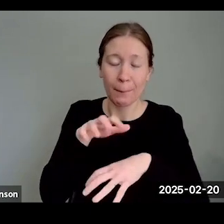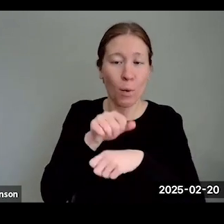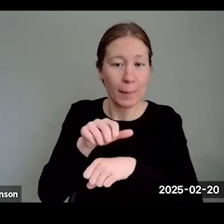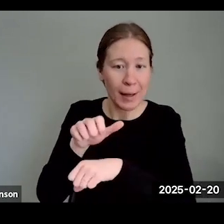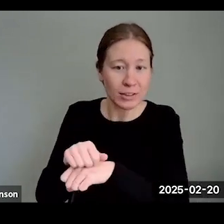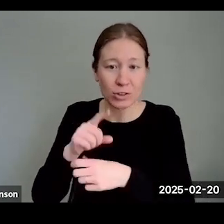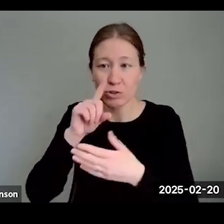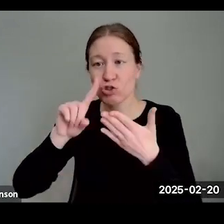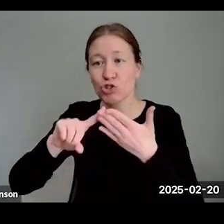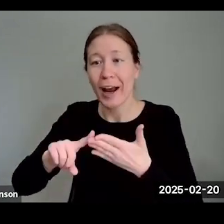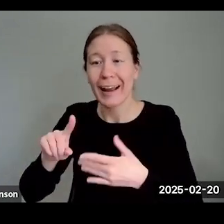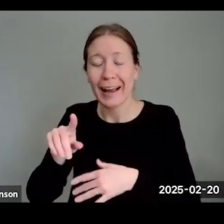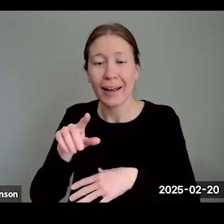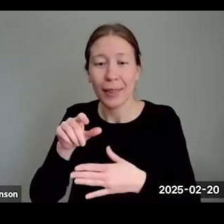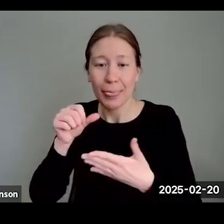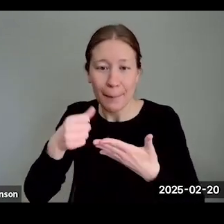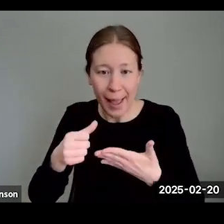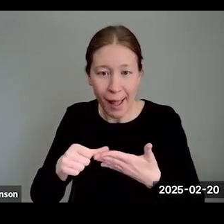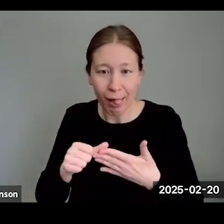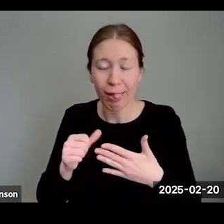arranging conference room furniture for meetings.